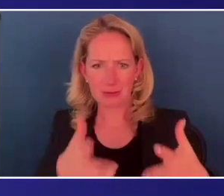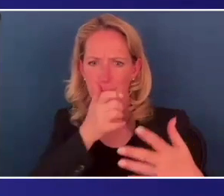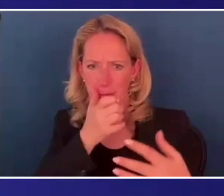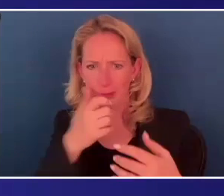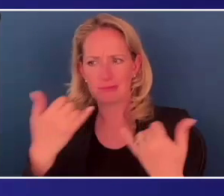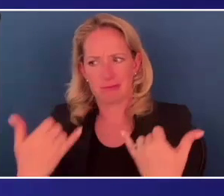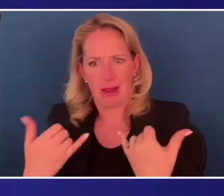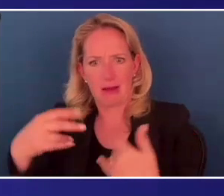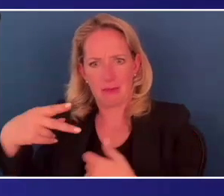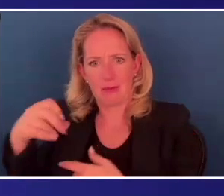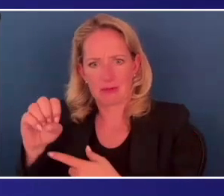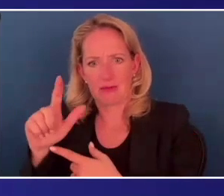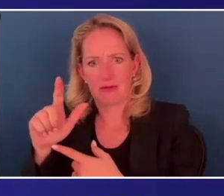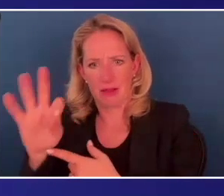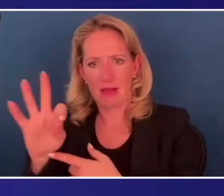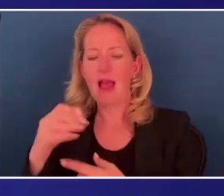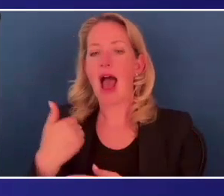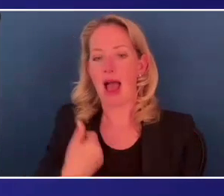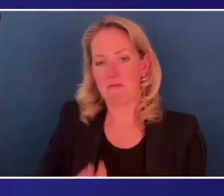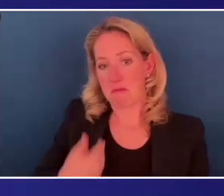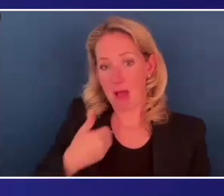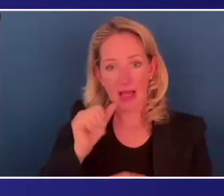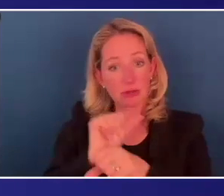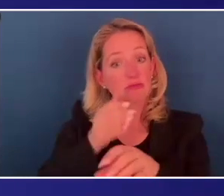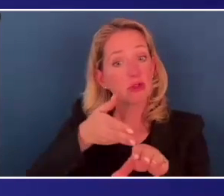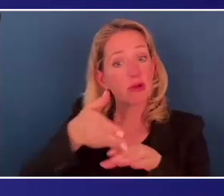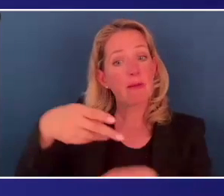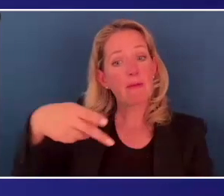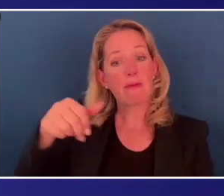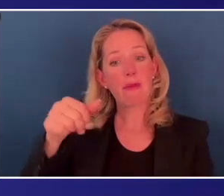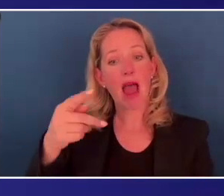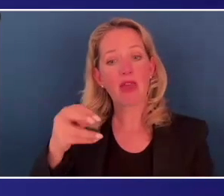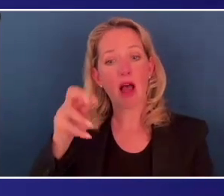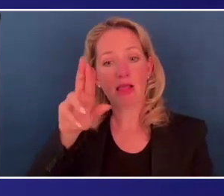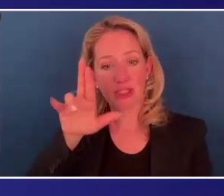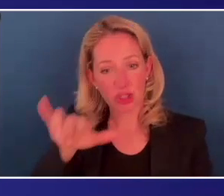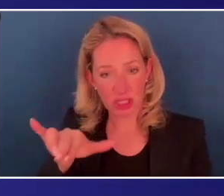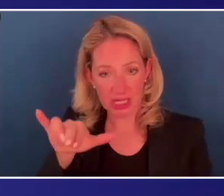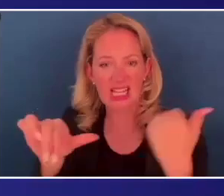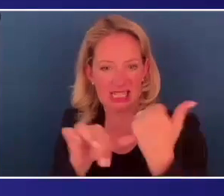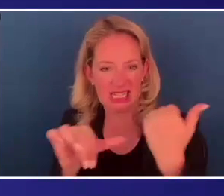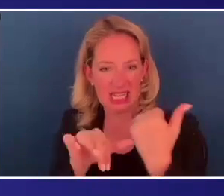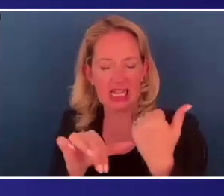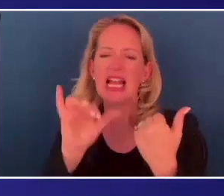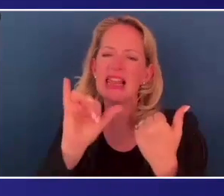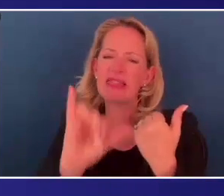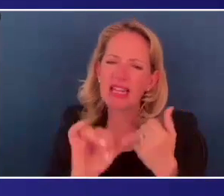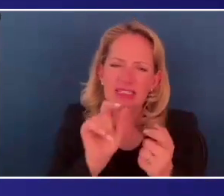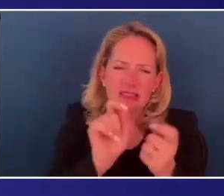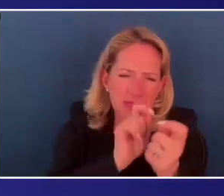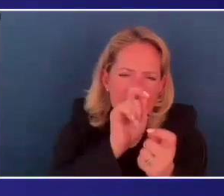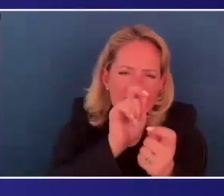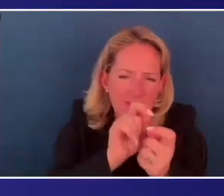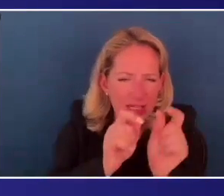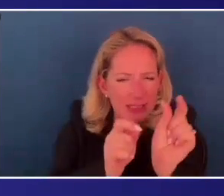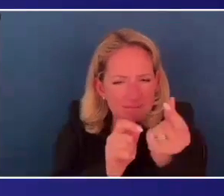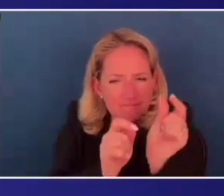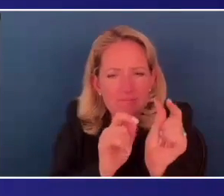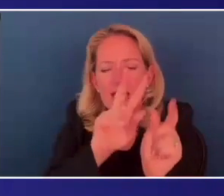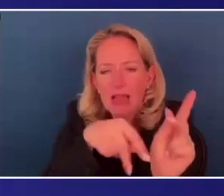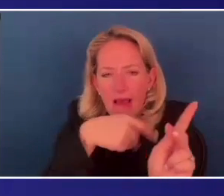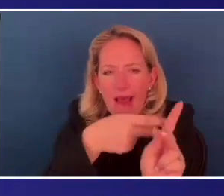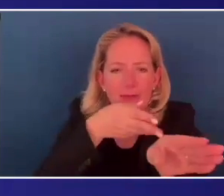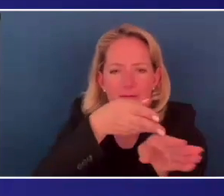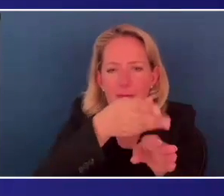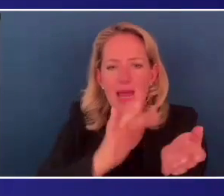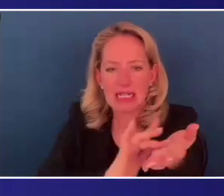I'm a pathologist assistant and a pathologist assistant profession is a fairly niche field of medicine but as a very simple overview, we have 2 main responsibilities.